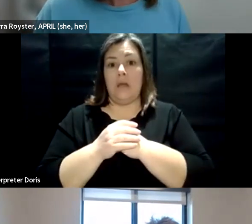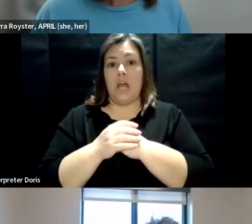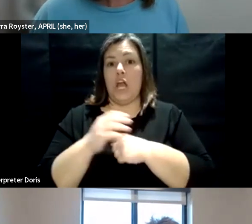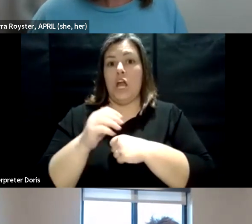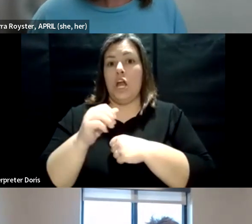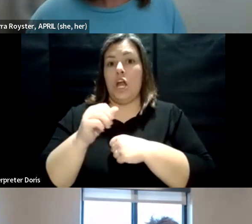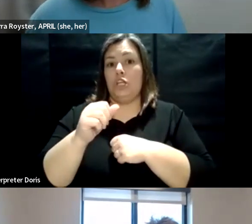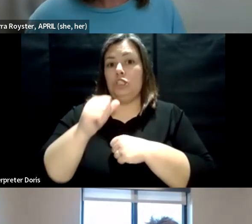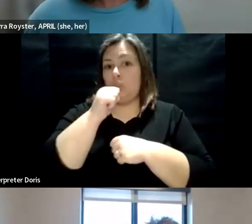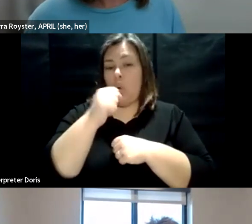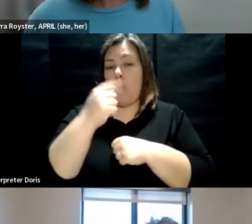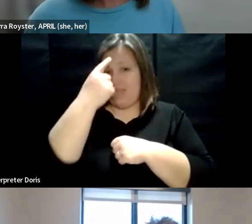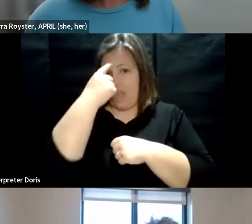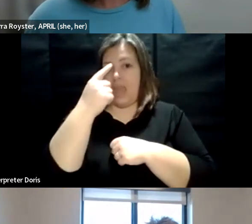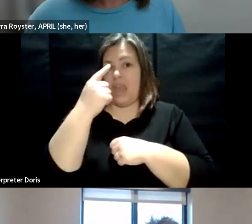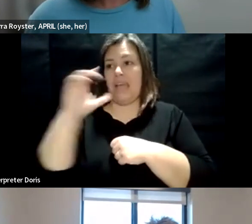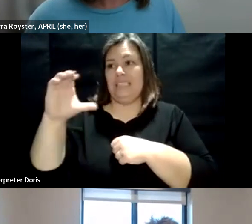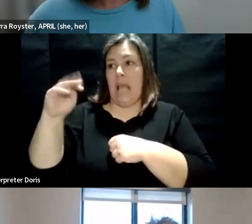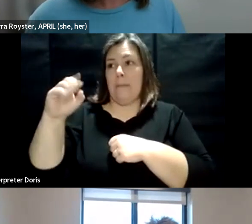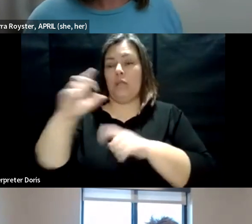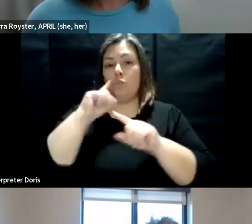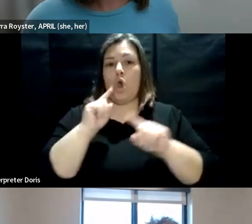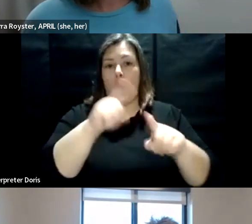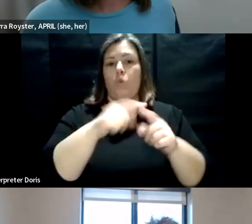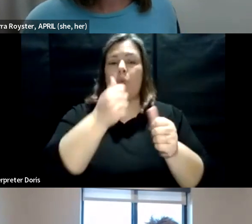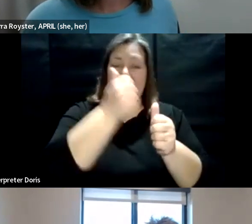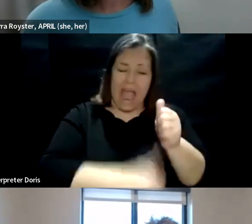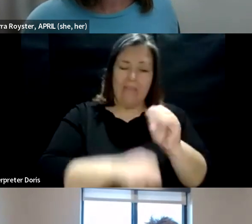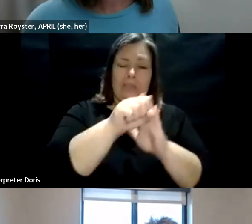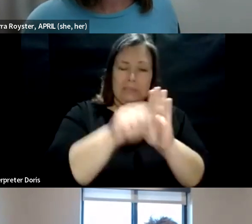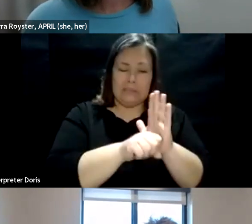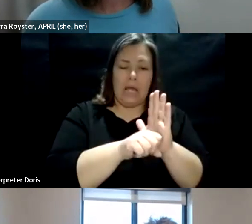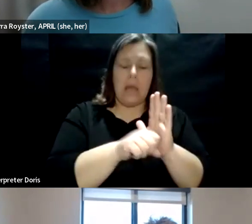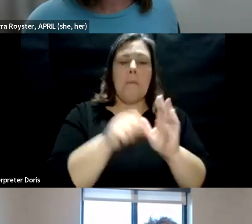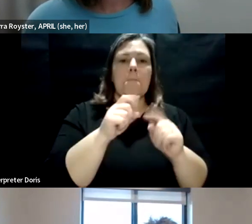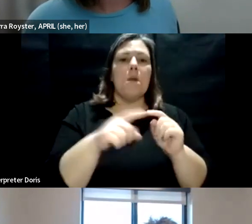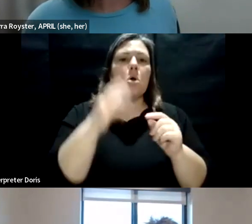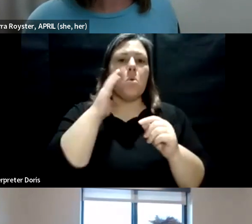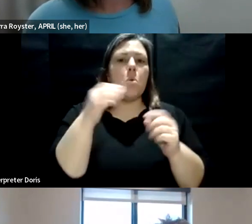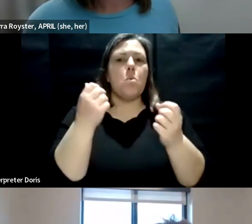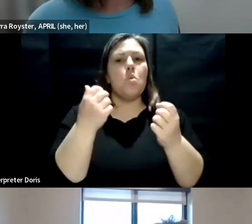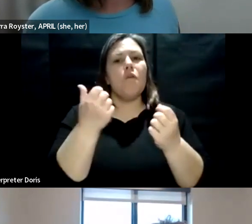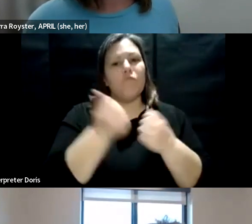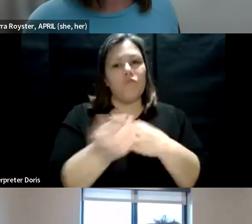Kathy, I don't know if you want to dig into that a little bit more and respond in addition to that.